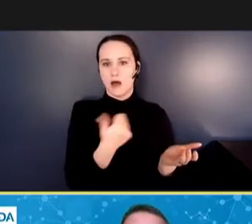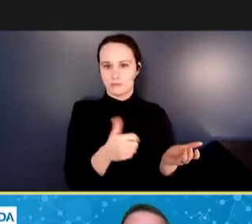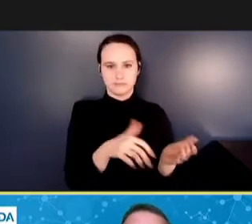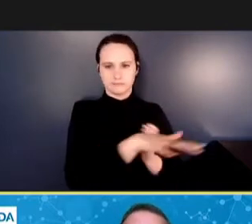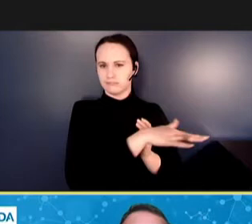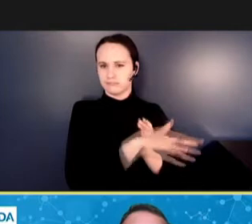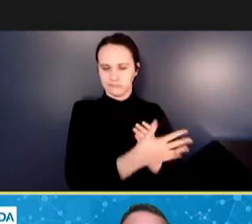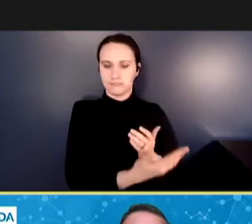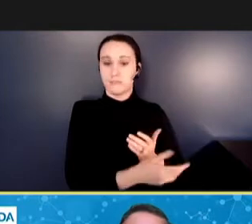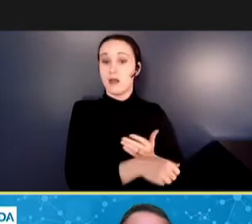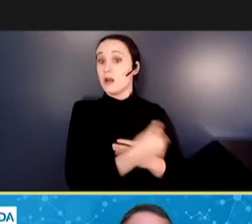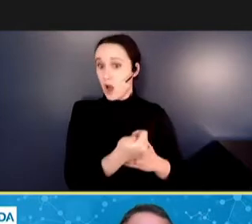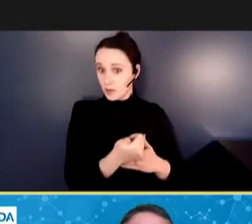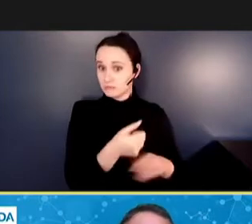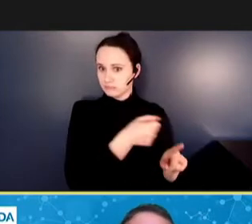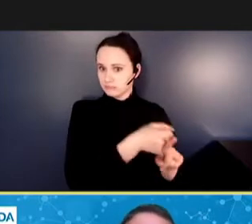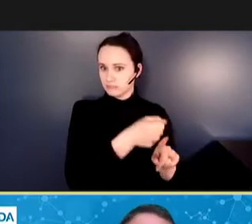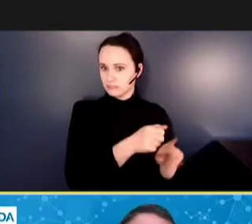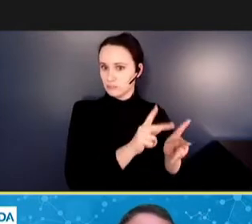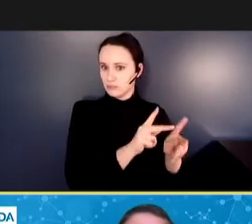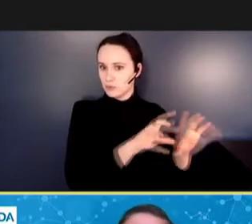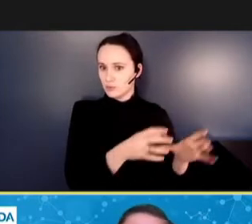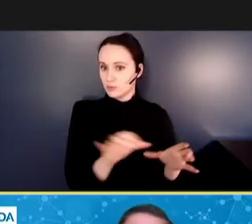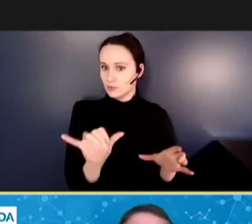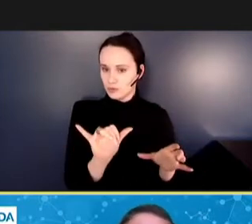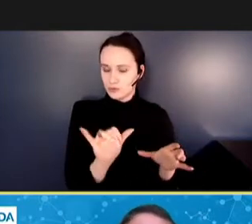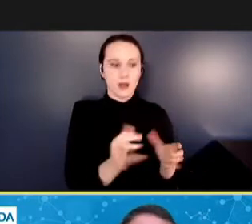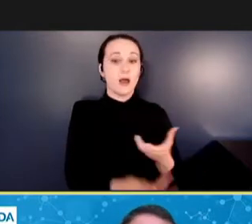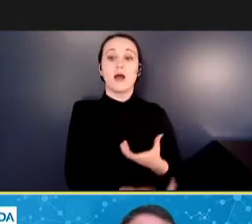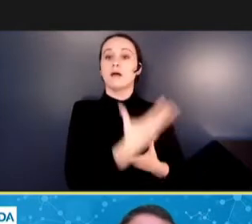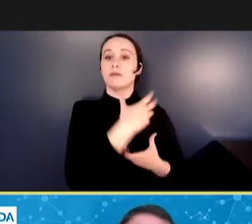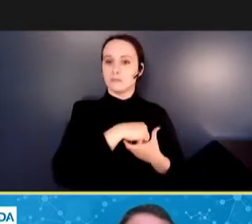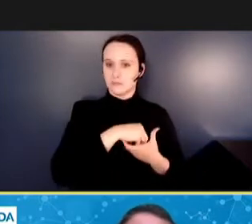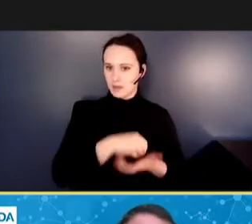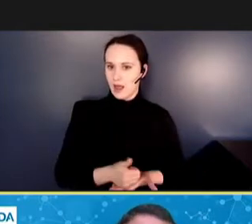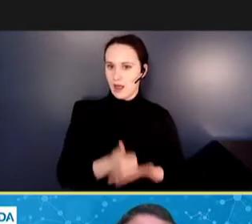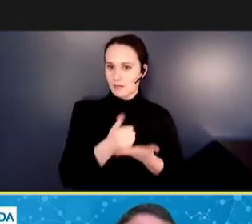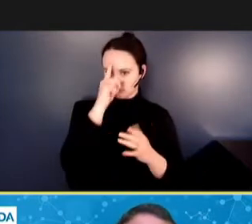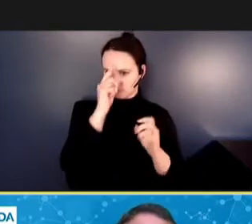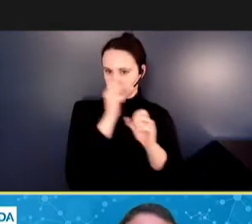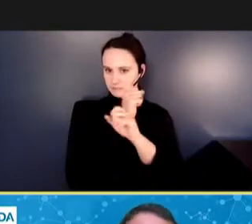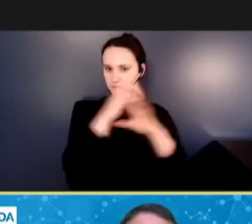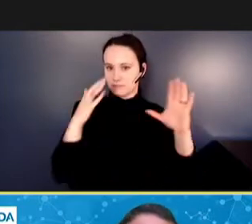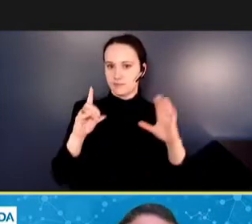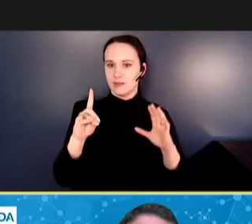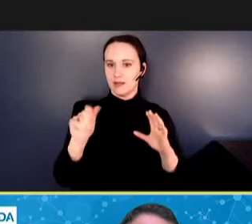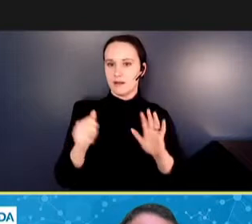and thinking around developing these models so that you're developing the models on robust data